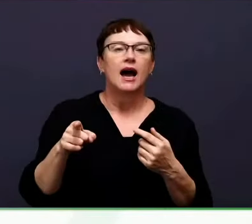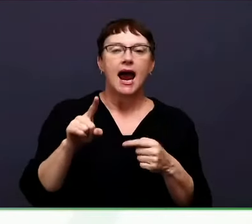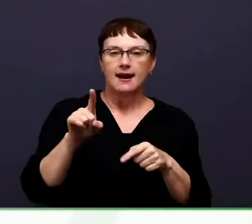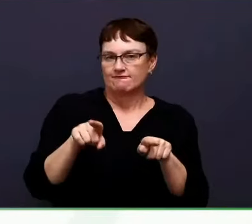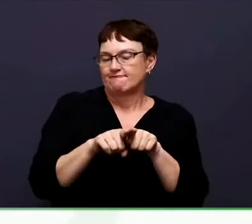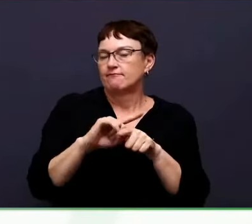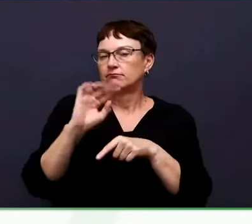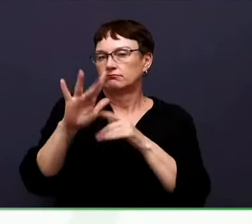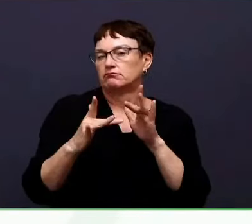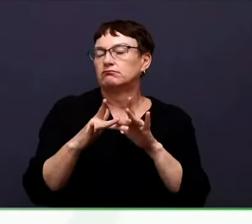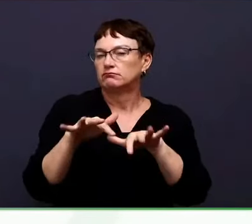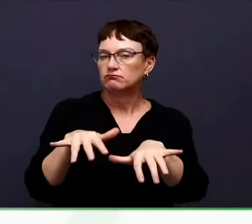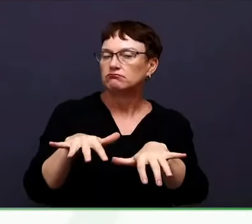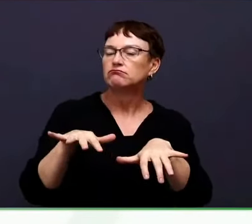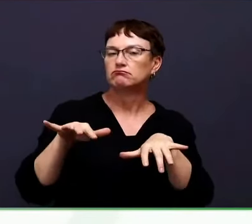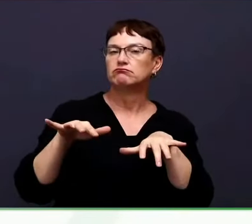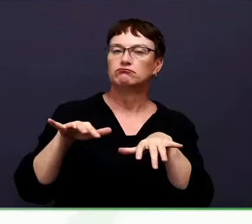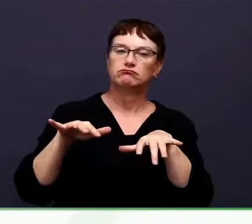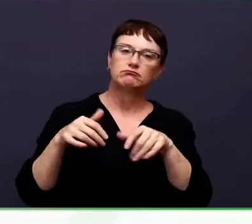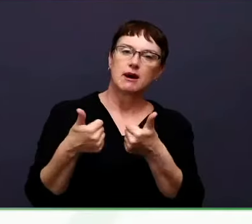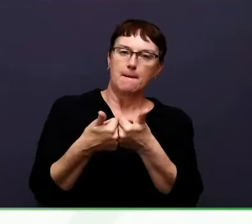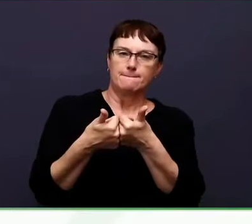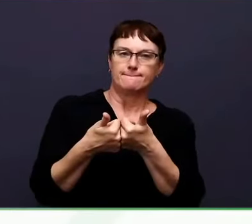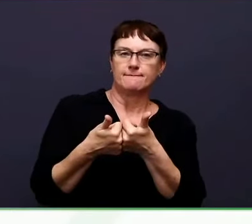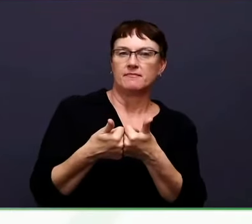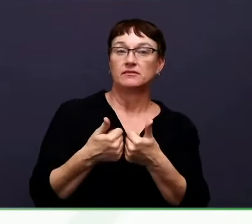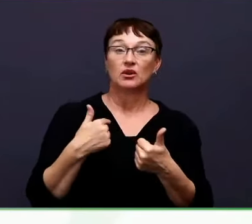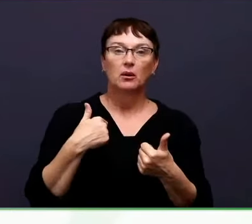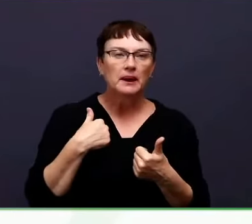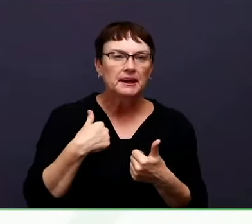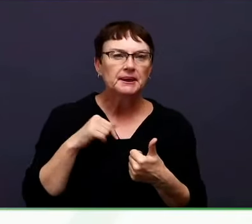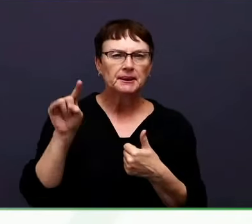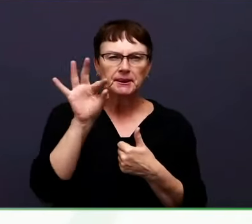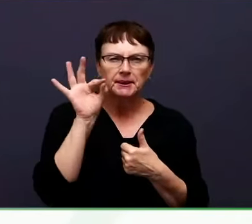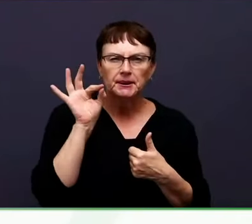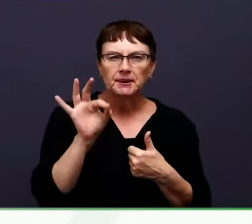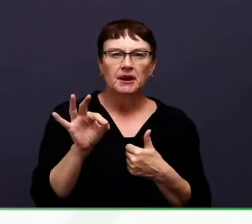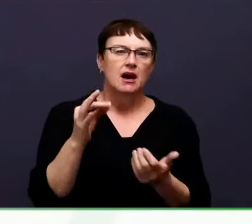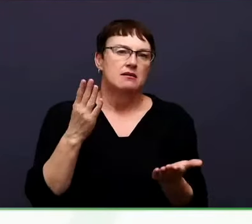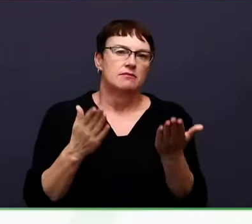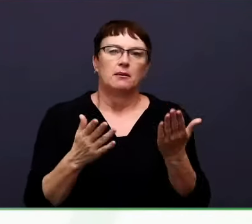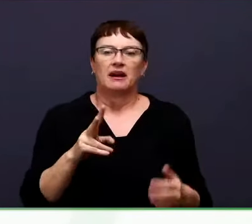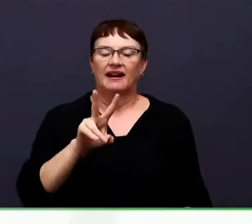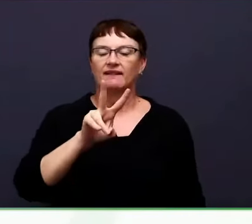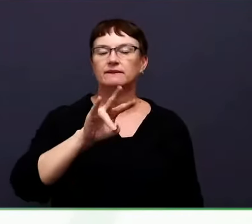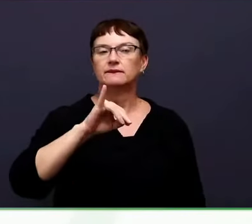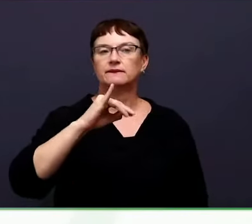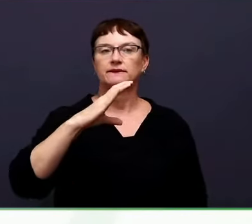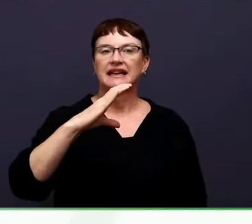Municipality, regional or national government? Questions are voice recorded and support.